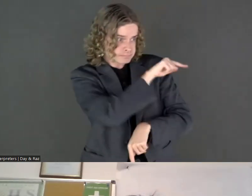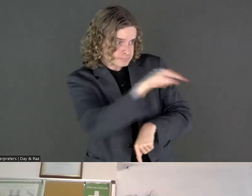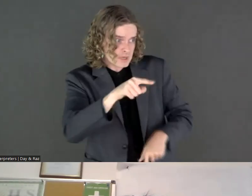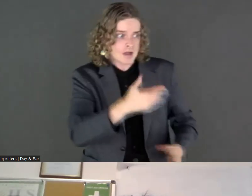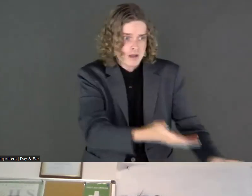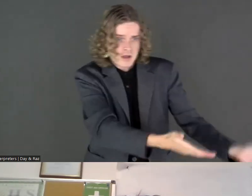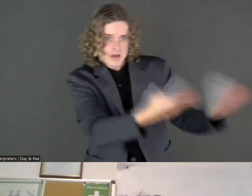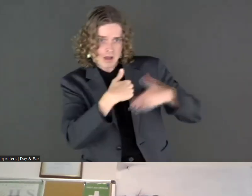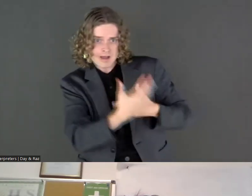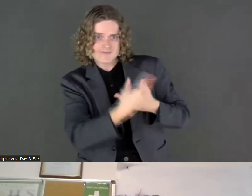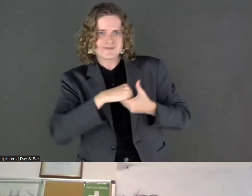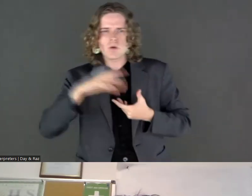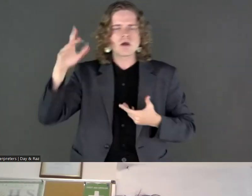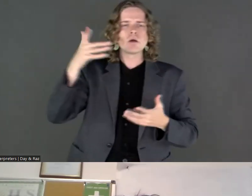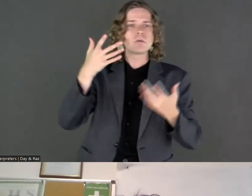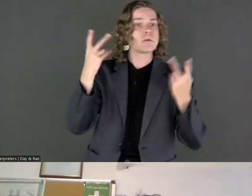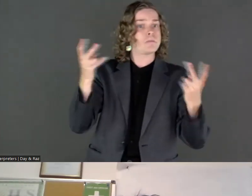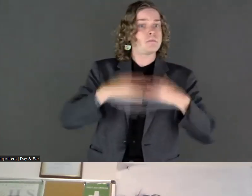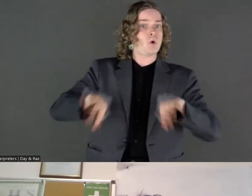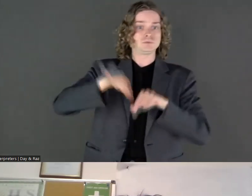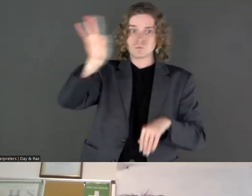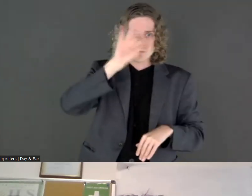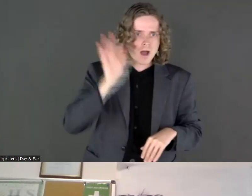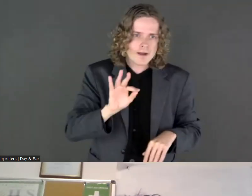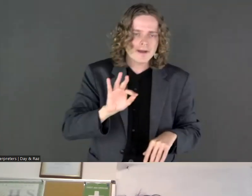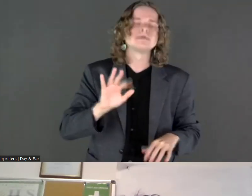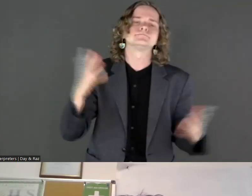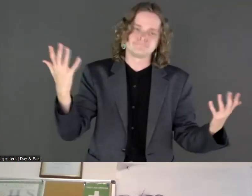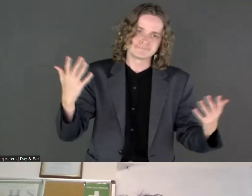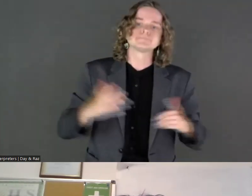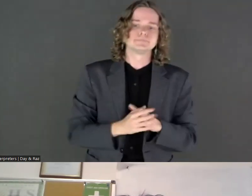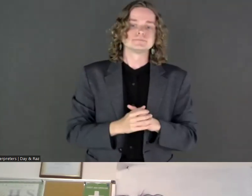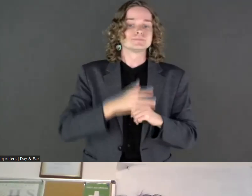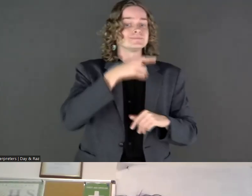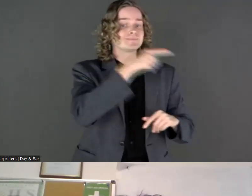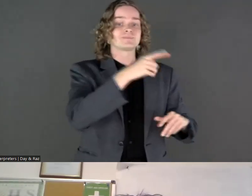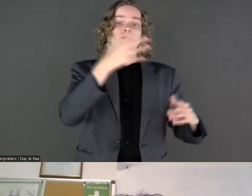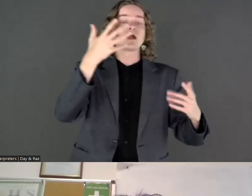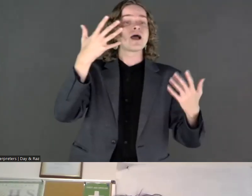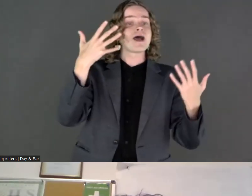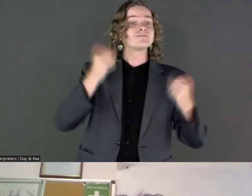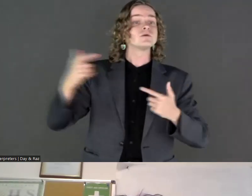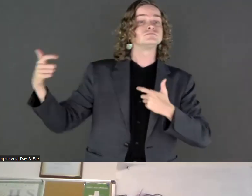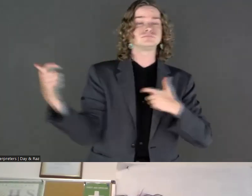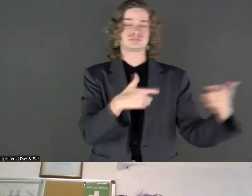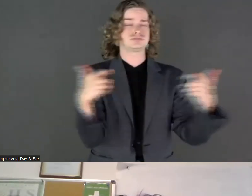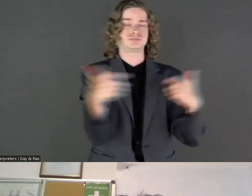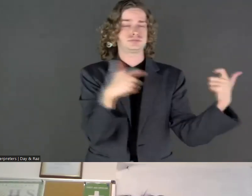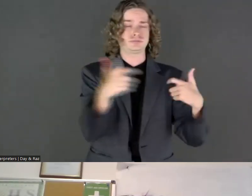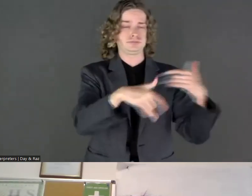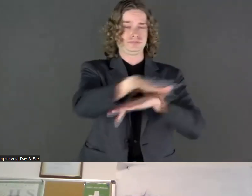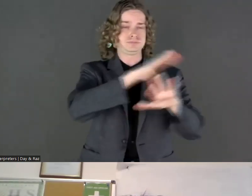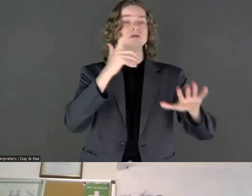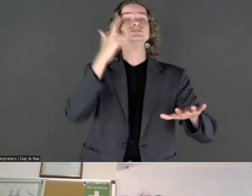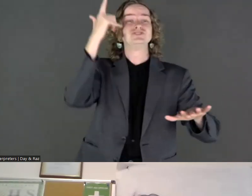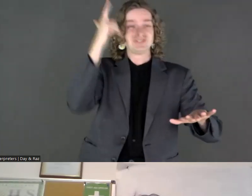donors and players and the humanitarian field, in practice did not support the NGOs,